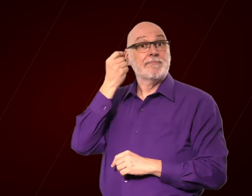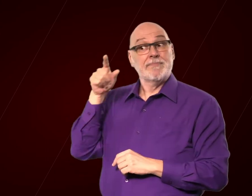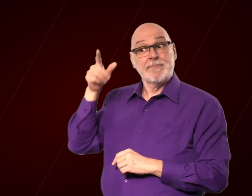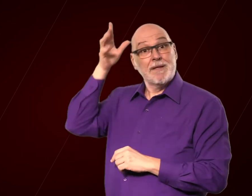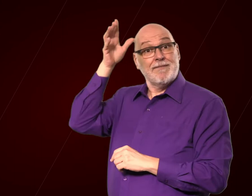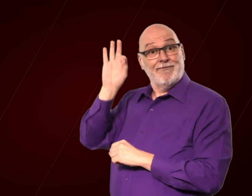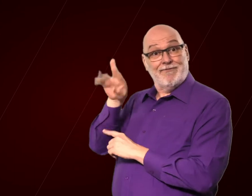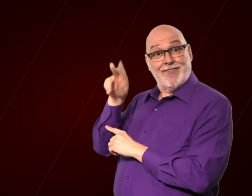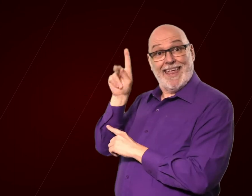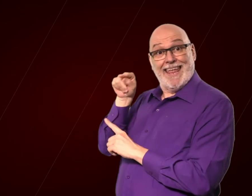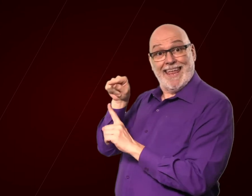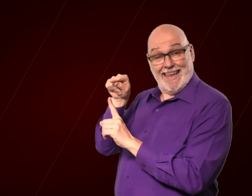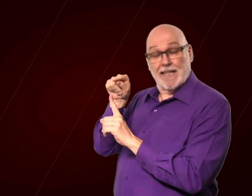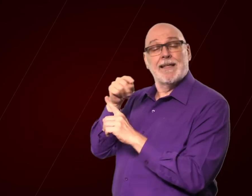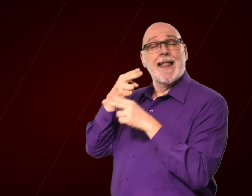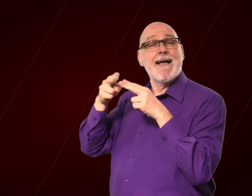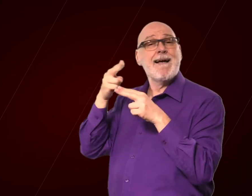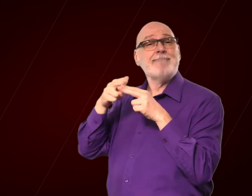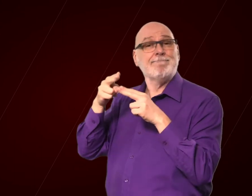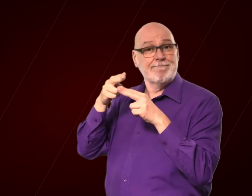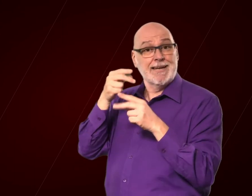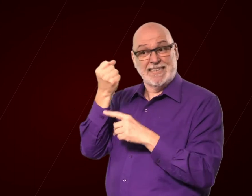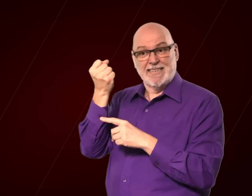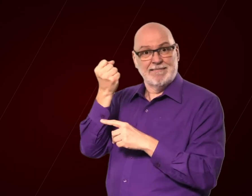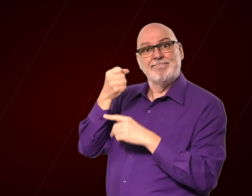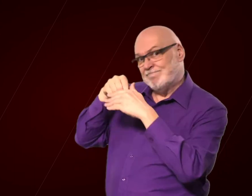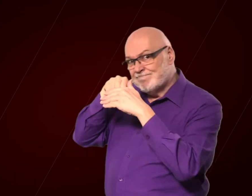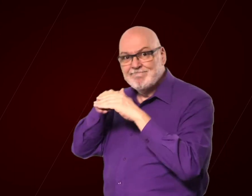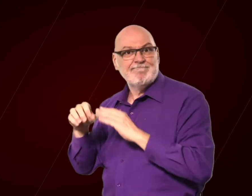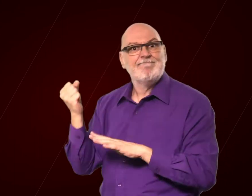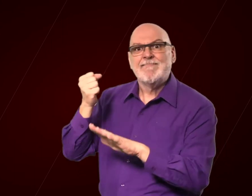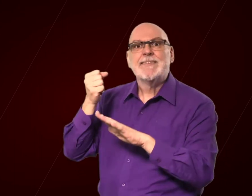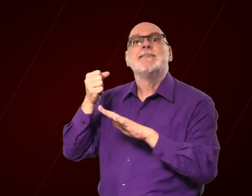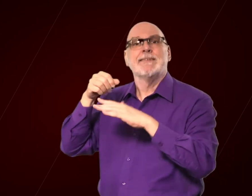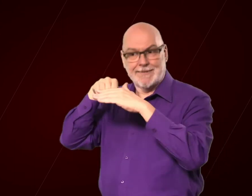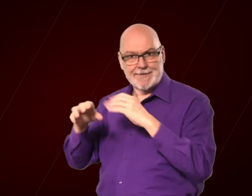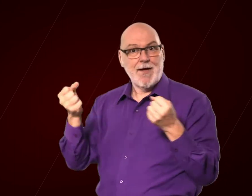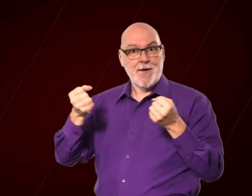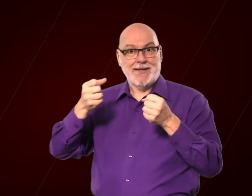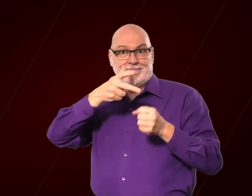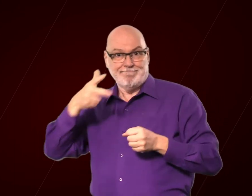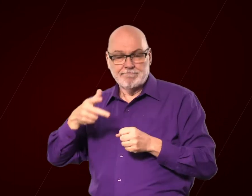He had a knife and forced himself into the car;